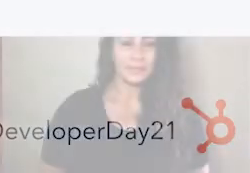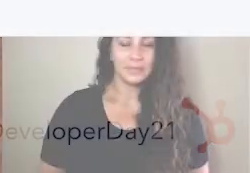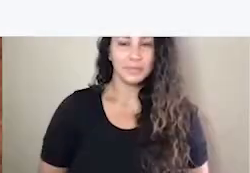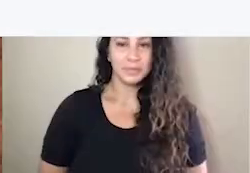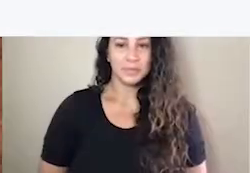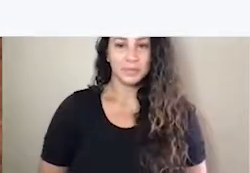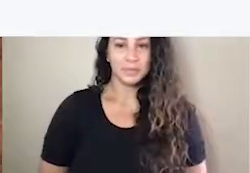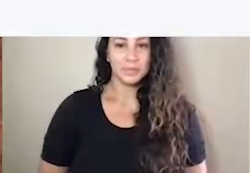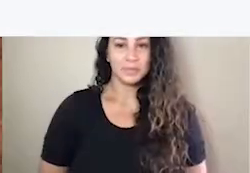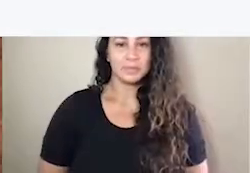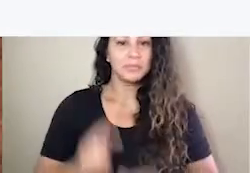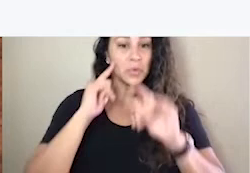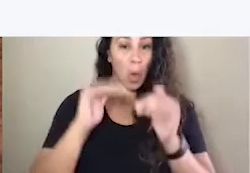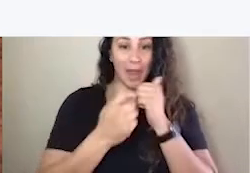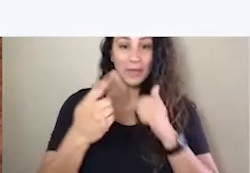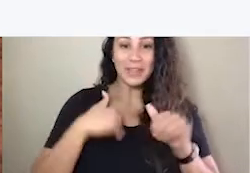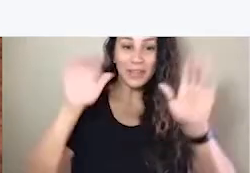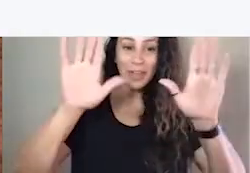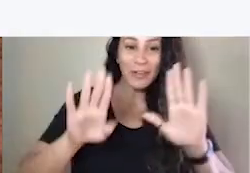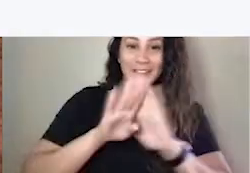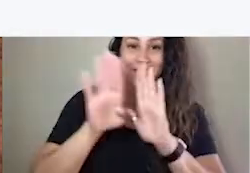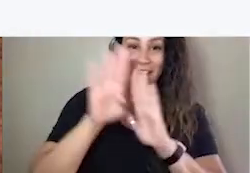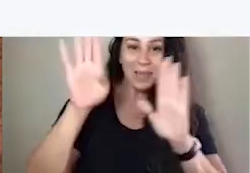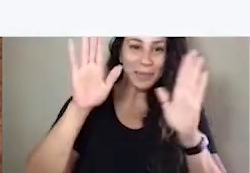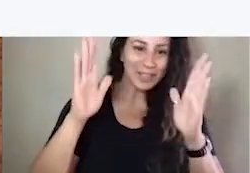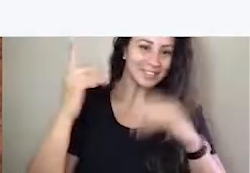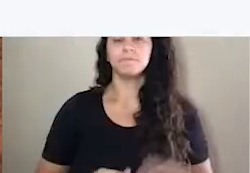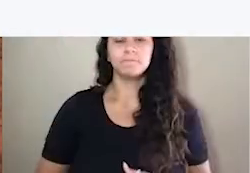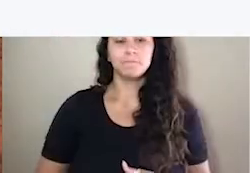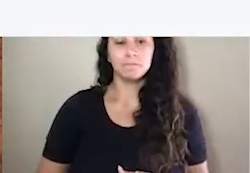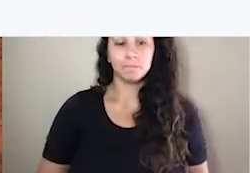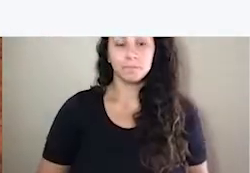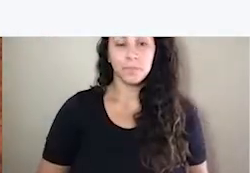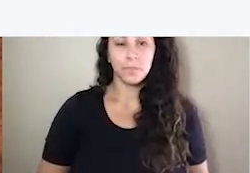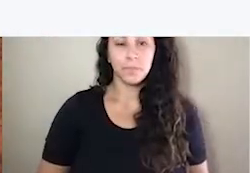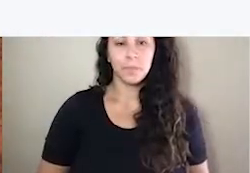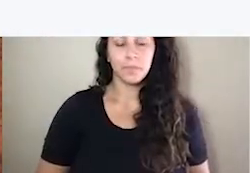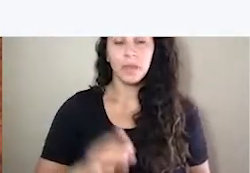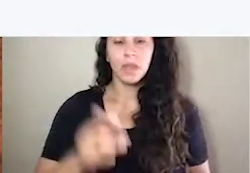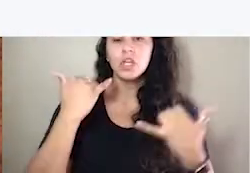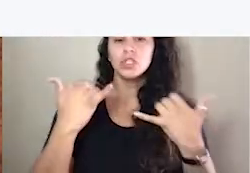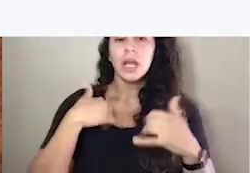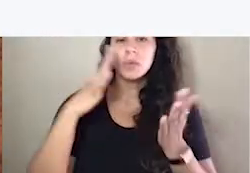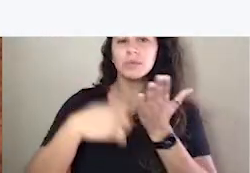HOPING EVERYONE IS HAVING A GREAT DEVELOPER DAY SO FAR. TODAY I WILL BE TALKING A LITTLE BIT ABOUT OUR NEWEST